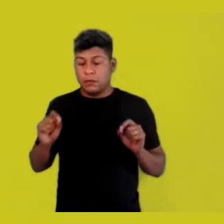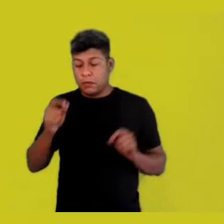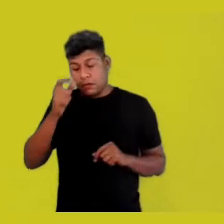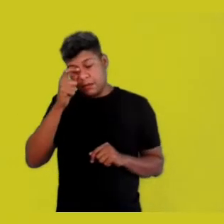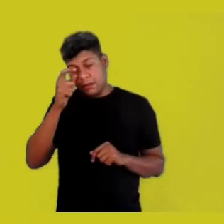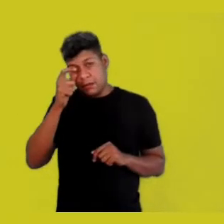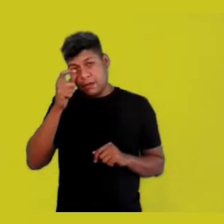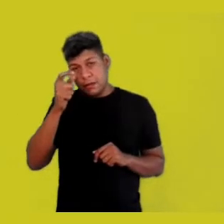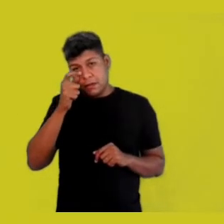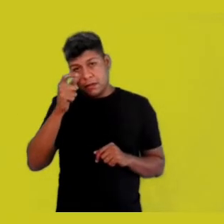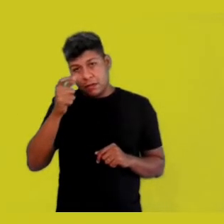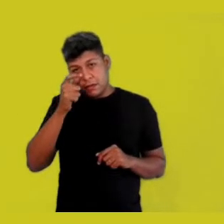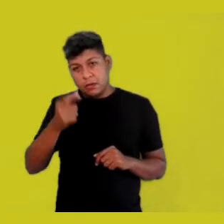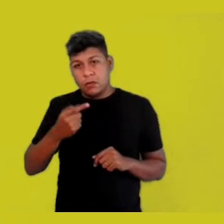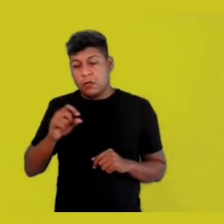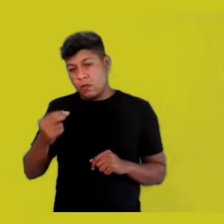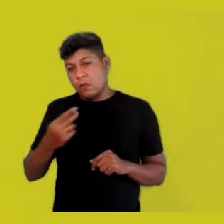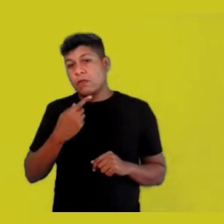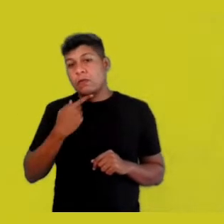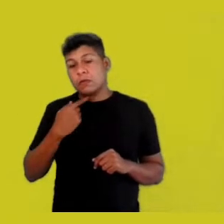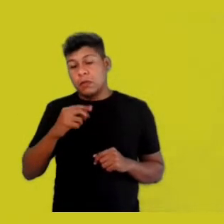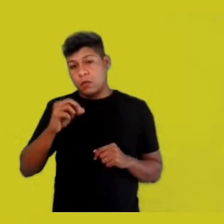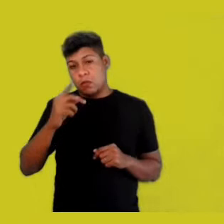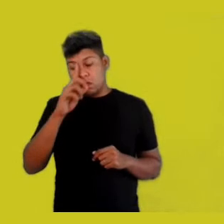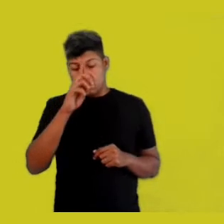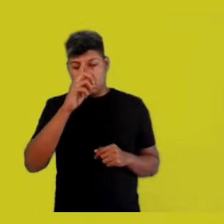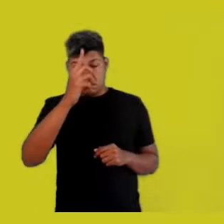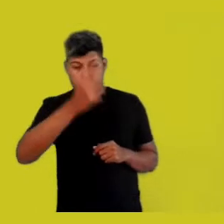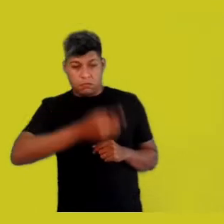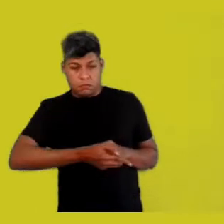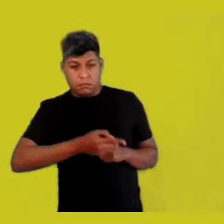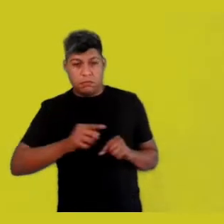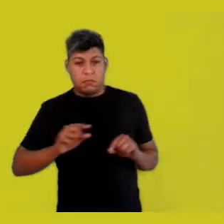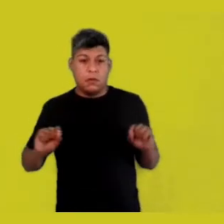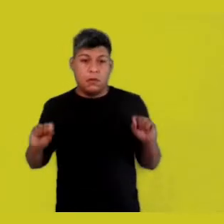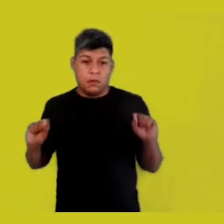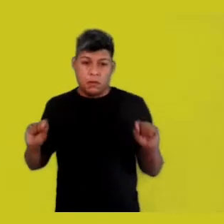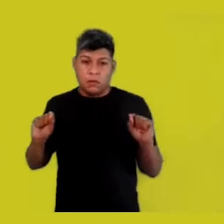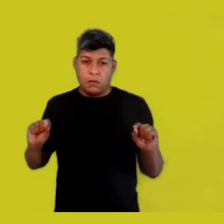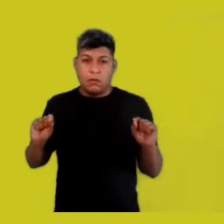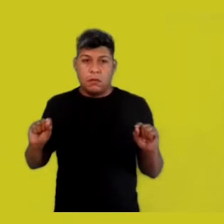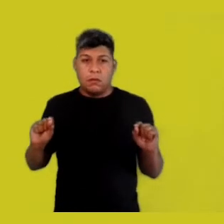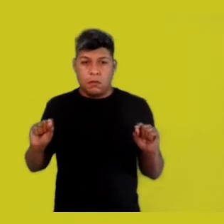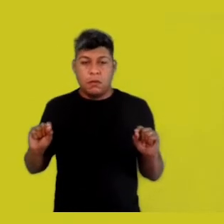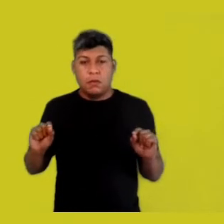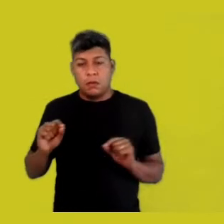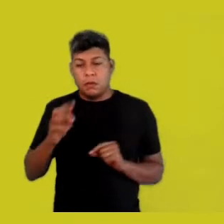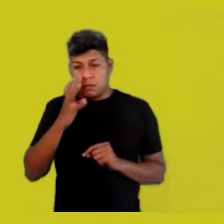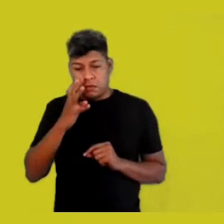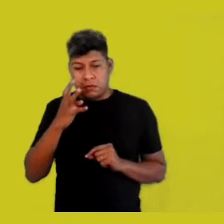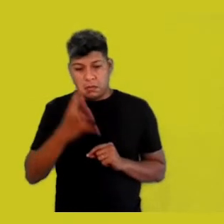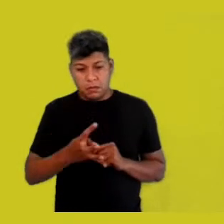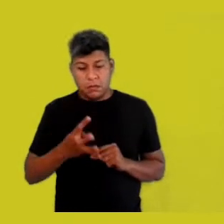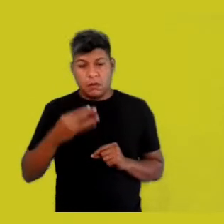or the authority to judge other people’s spiritual experiences.